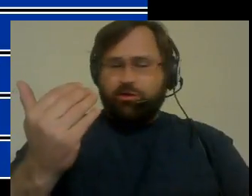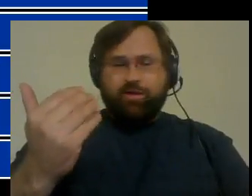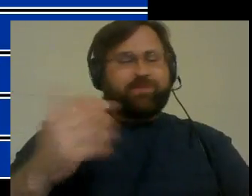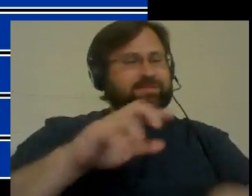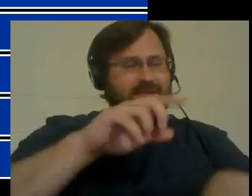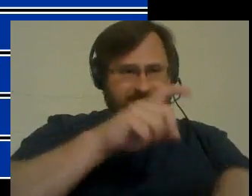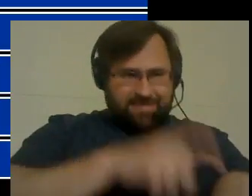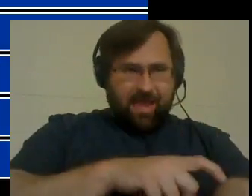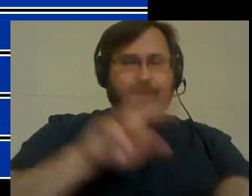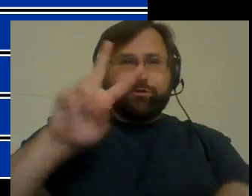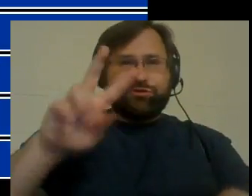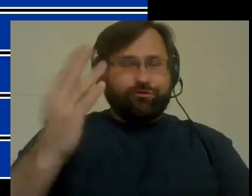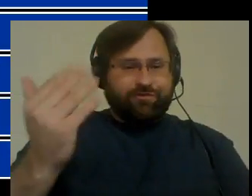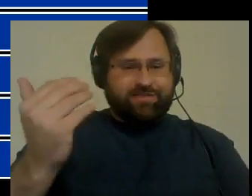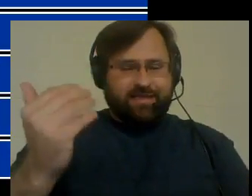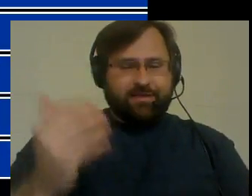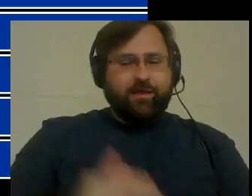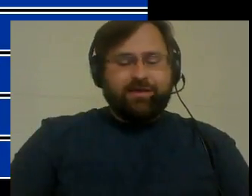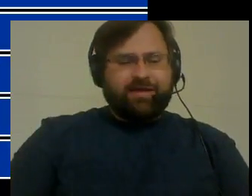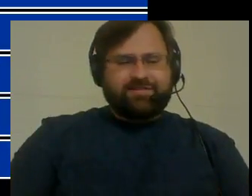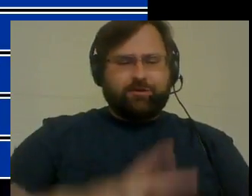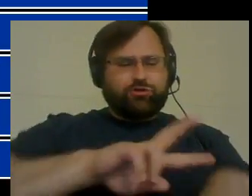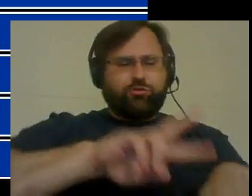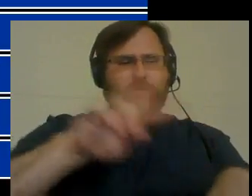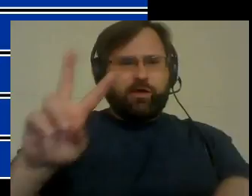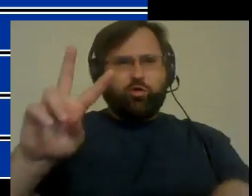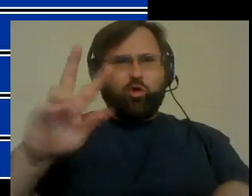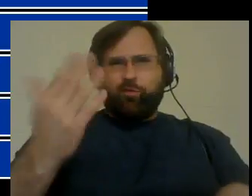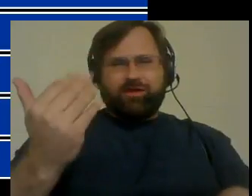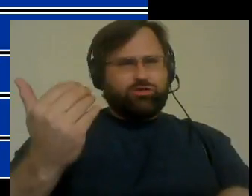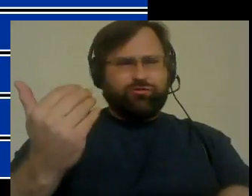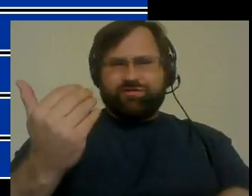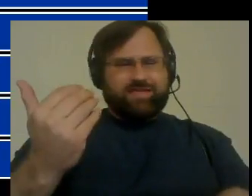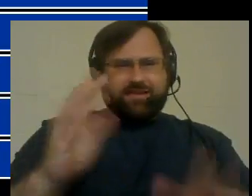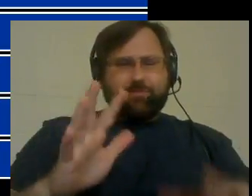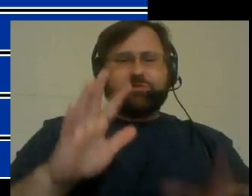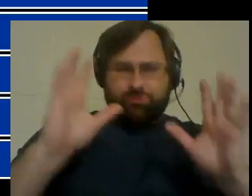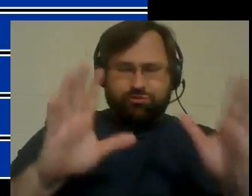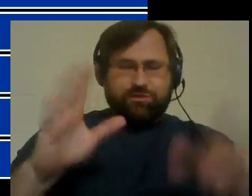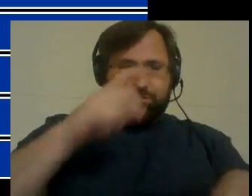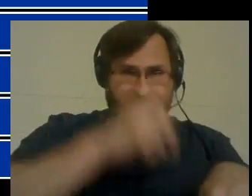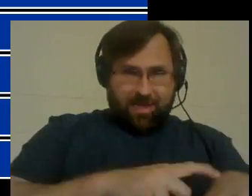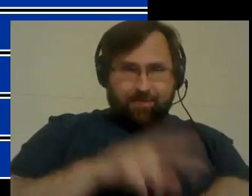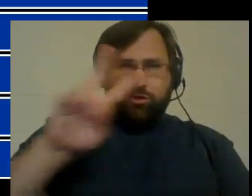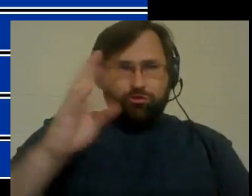you have to sign time 2:15 native signers don't incorporate 2:15 they they would do time 2:15